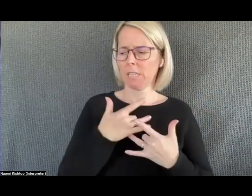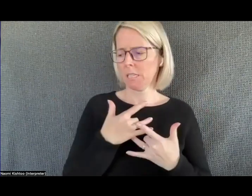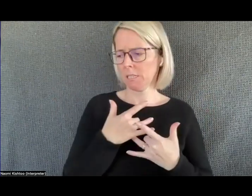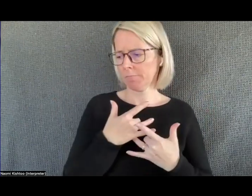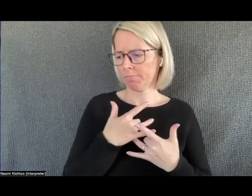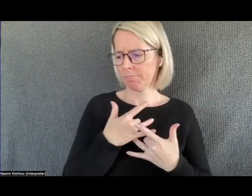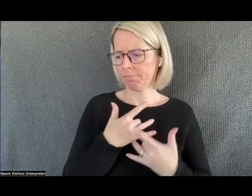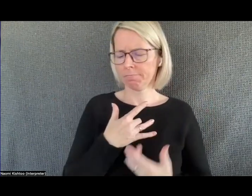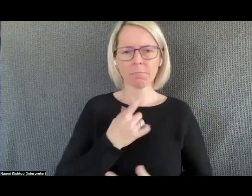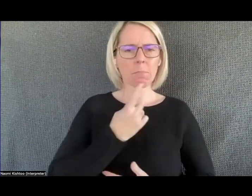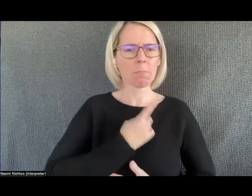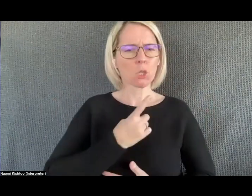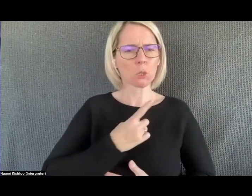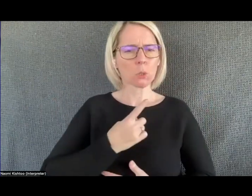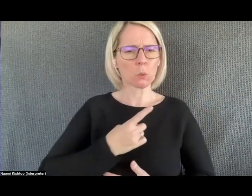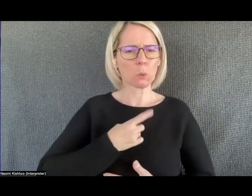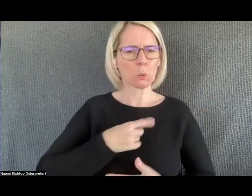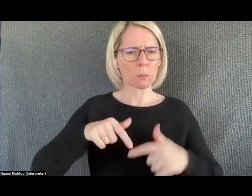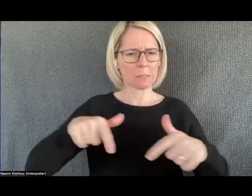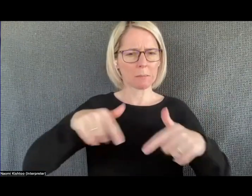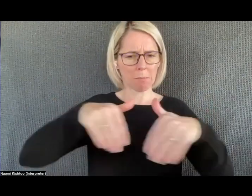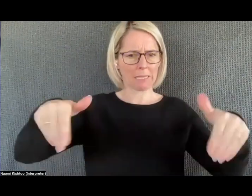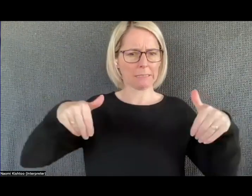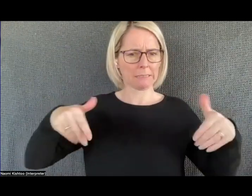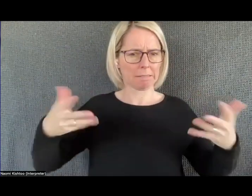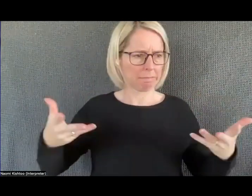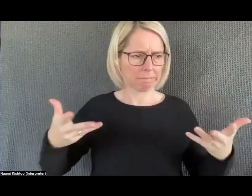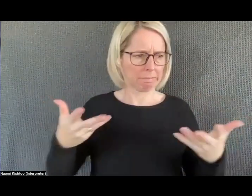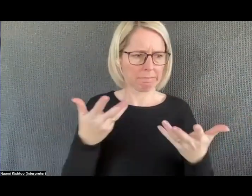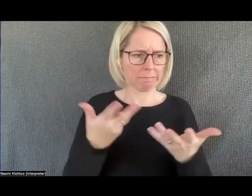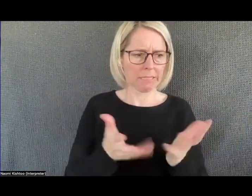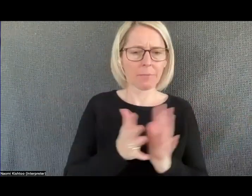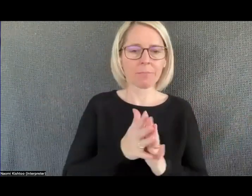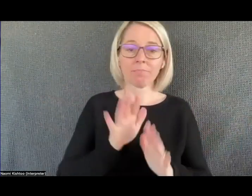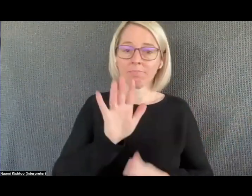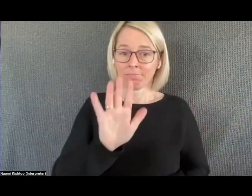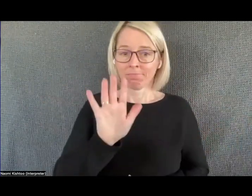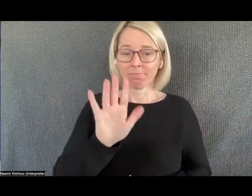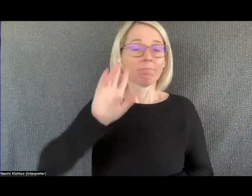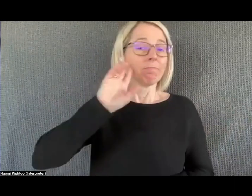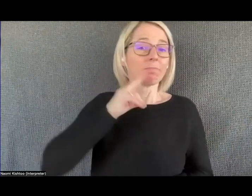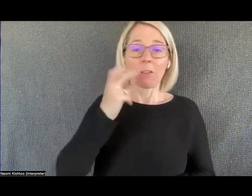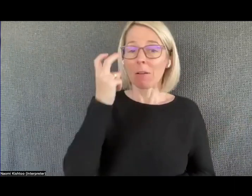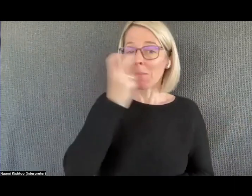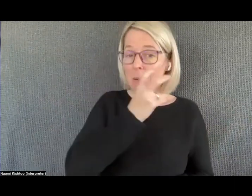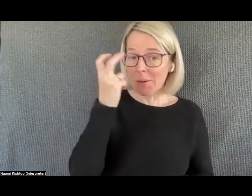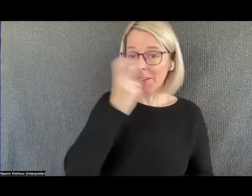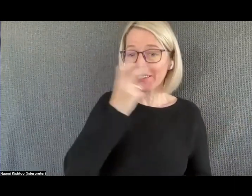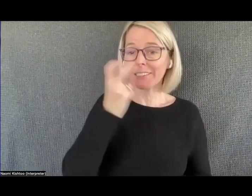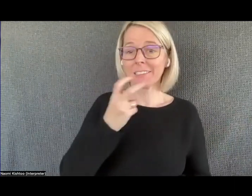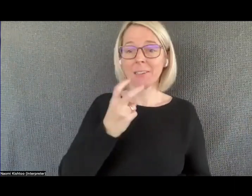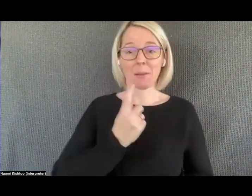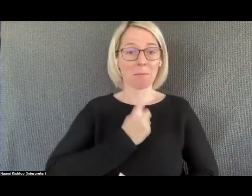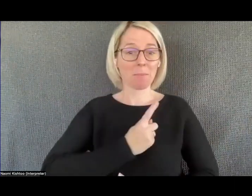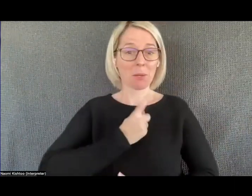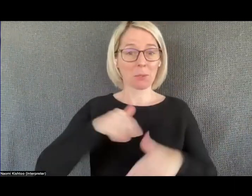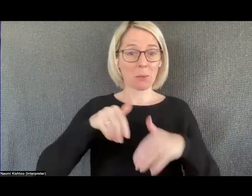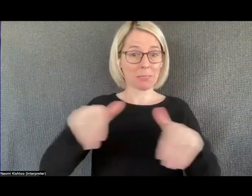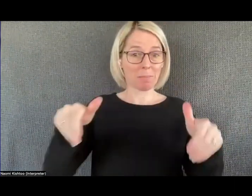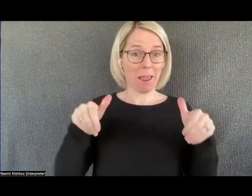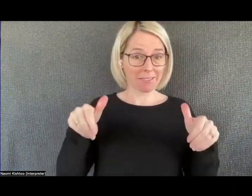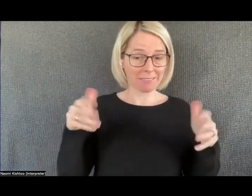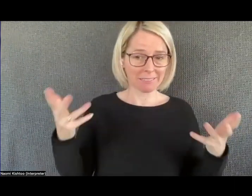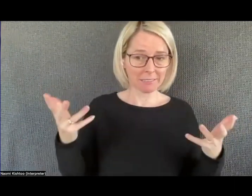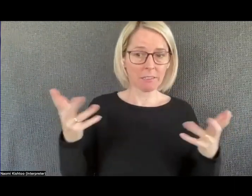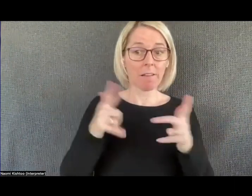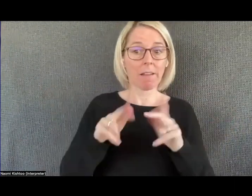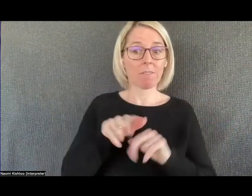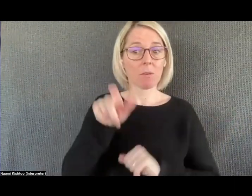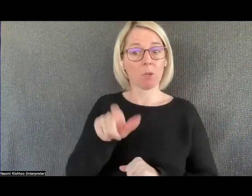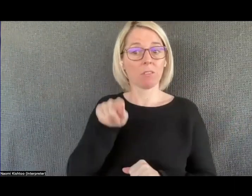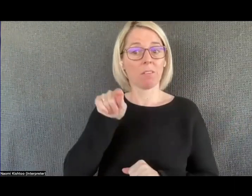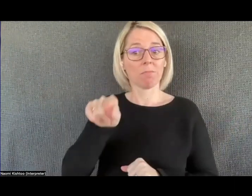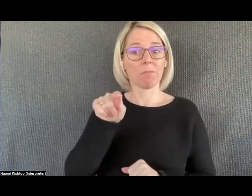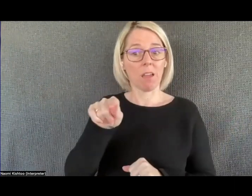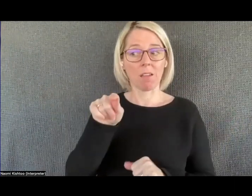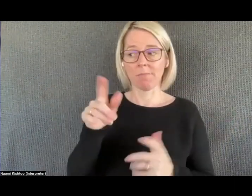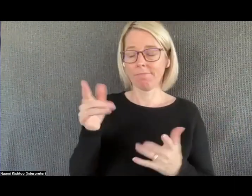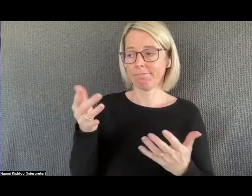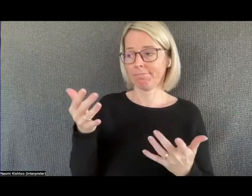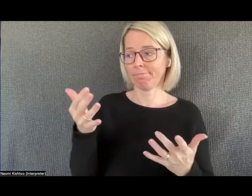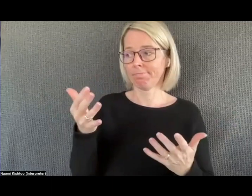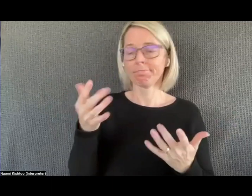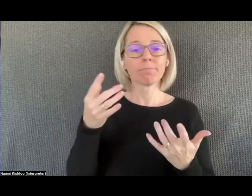I think this concept of personal space in deafblindness, particularly when somebody has very limited access to vision and hearing,